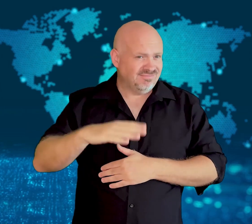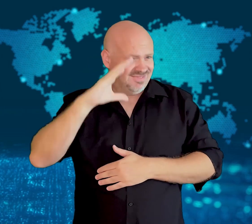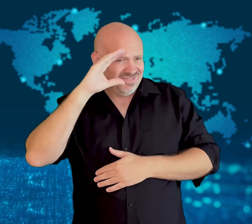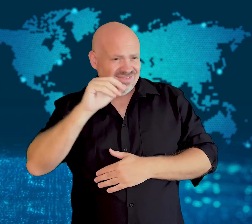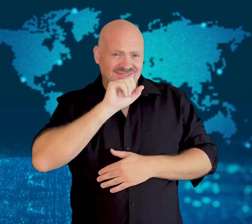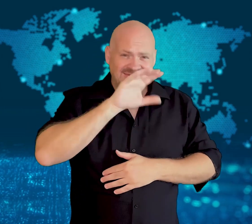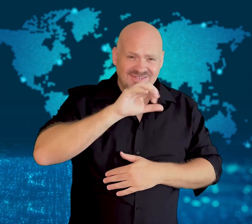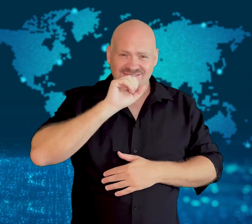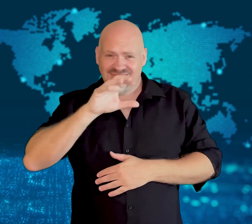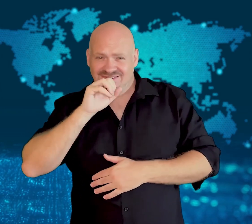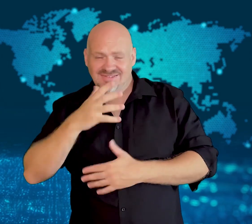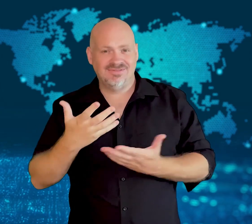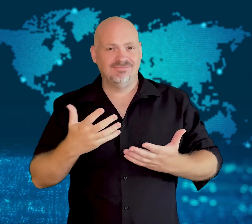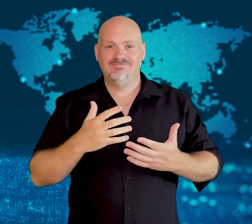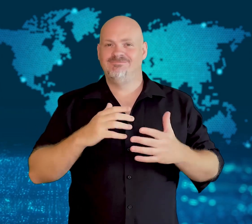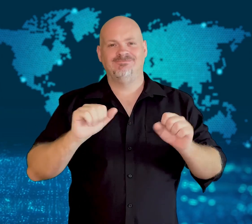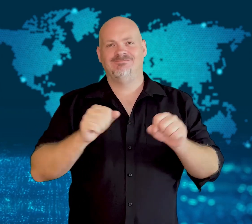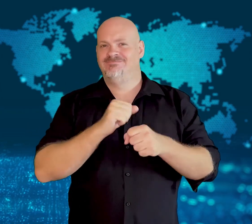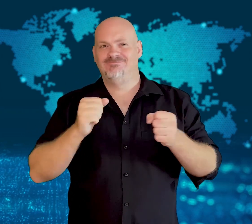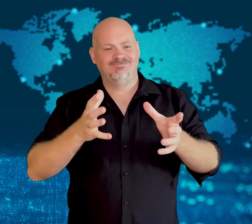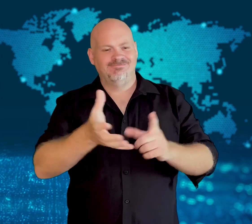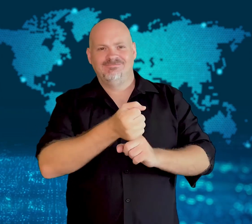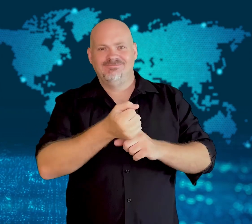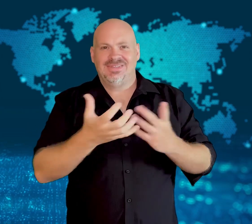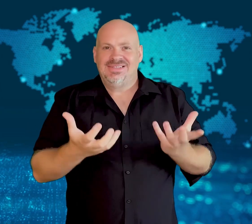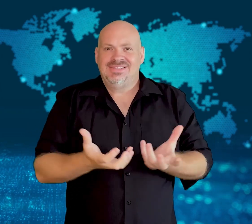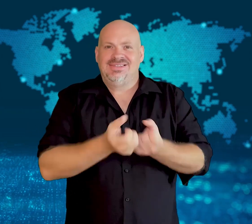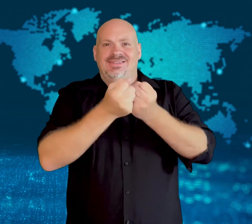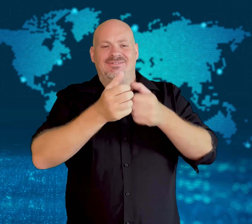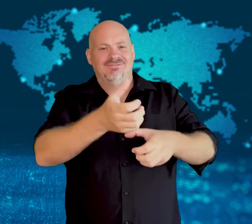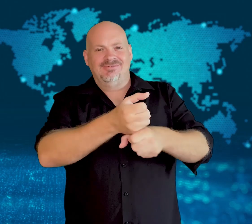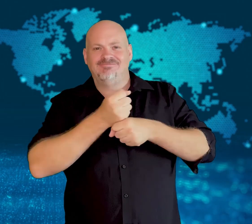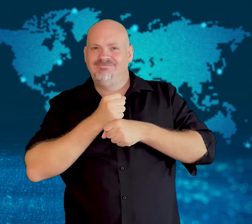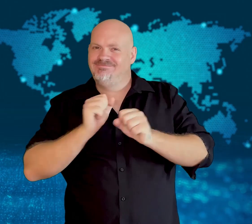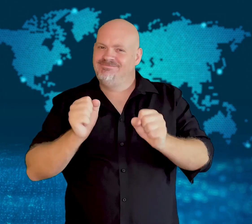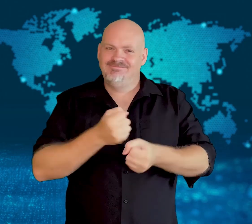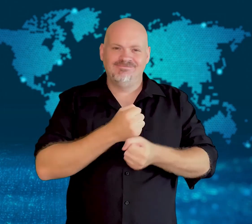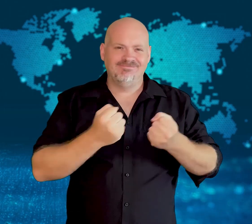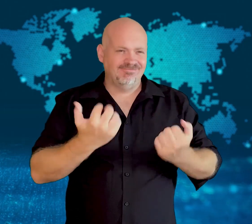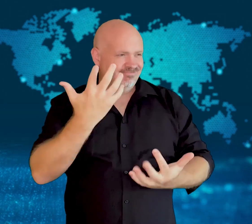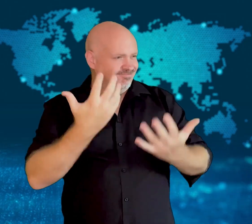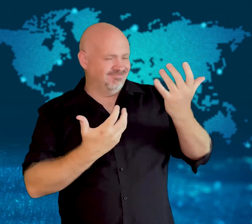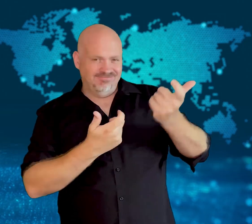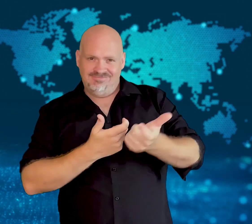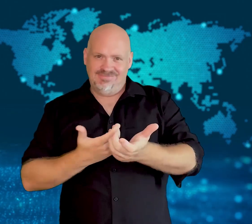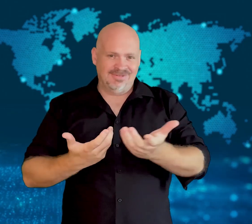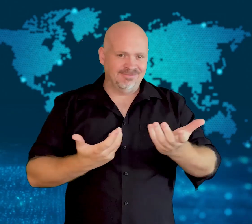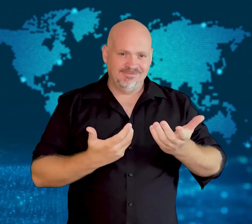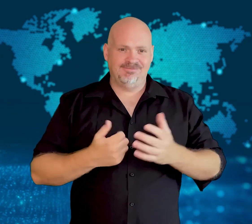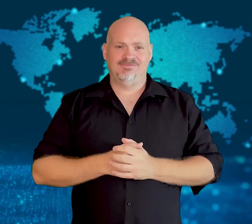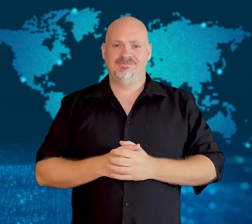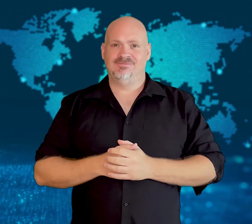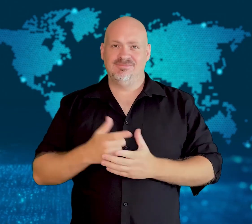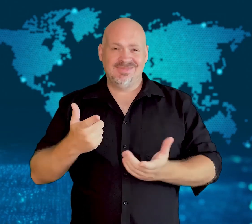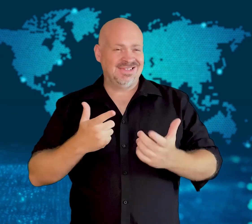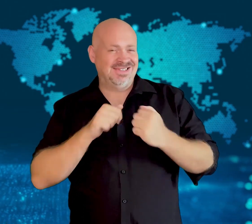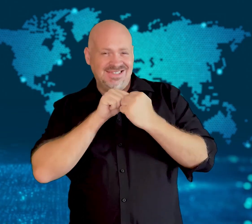He tried to get inside while calling out to his son but he could not save him.